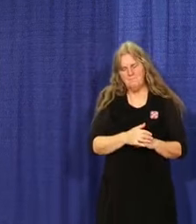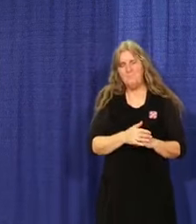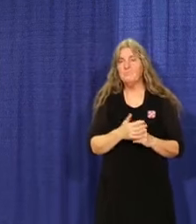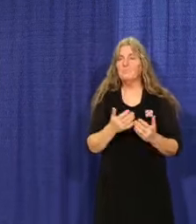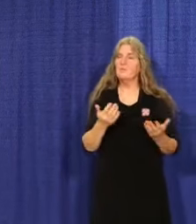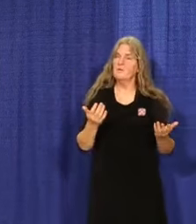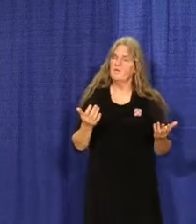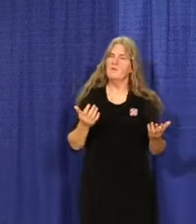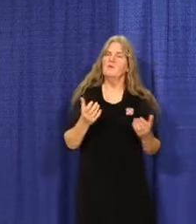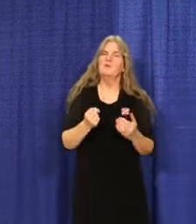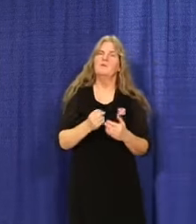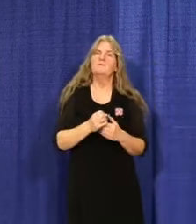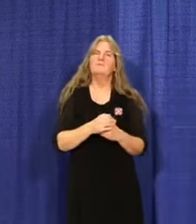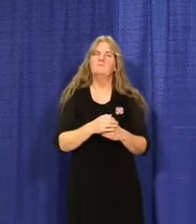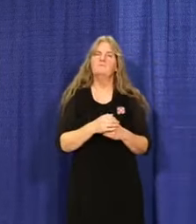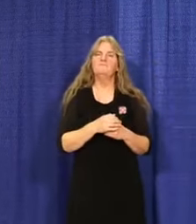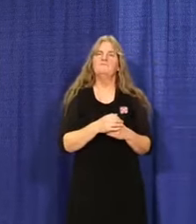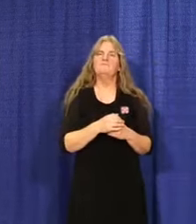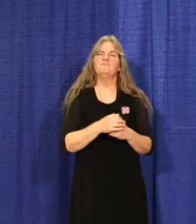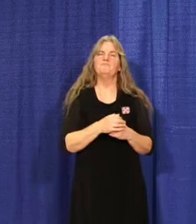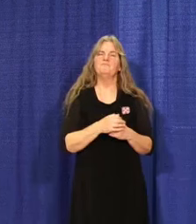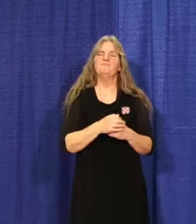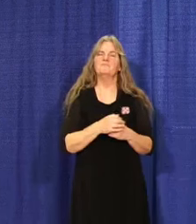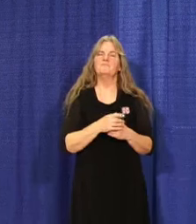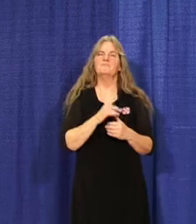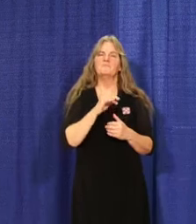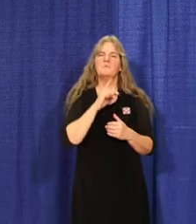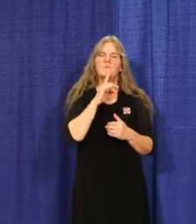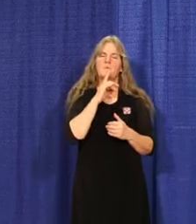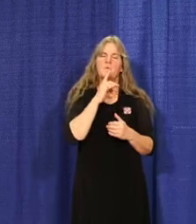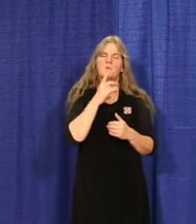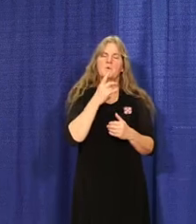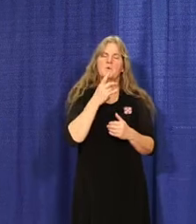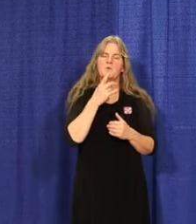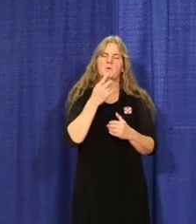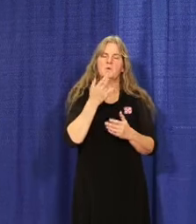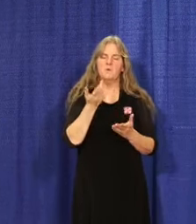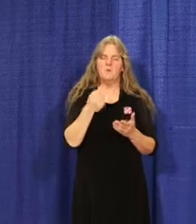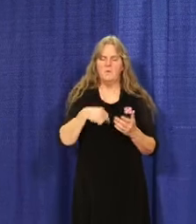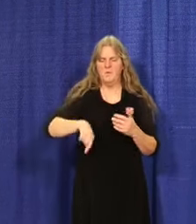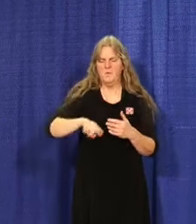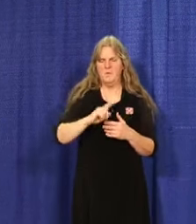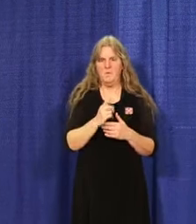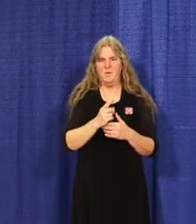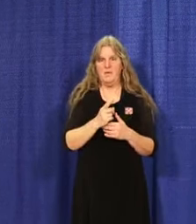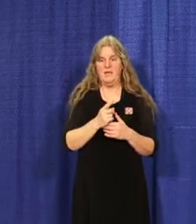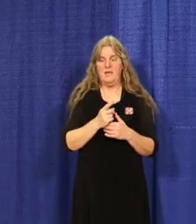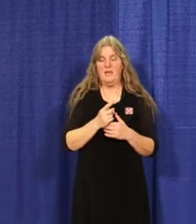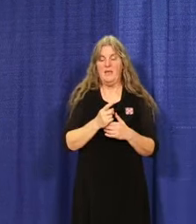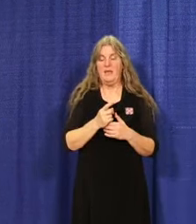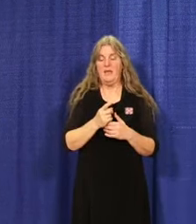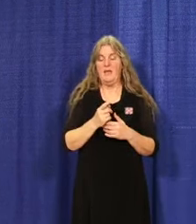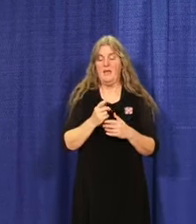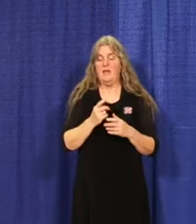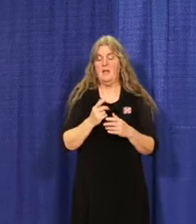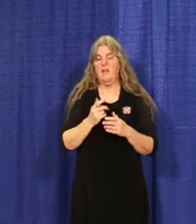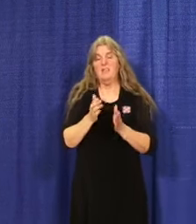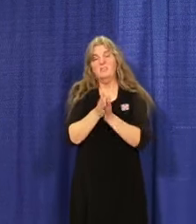That being said, we are not in a place right now where people in Canada are travelling. We saw from the conference Board